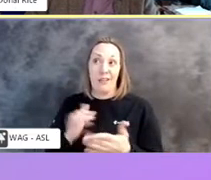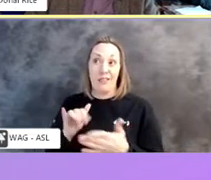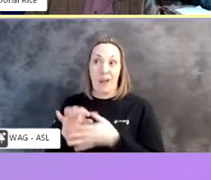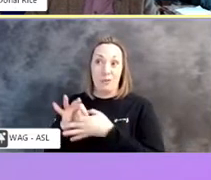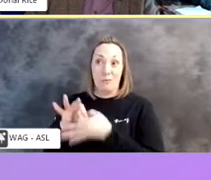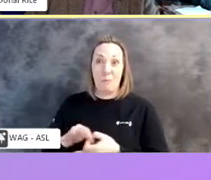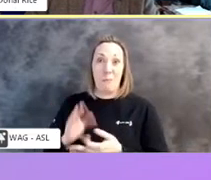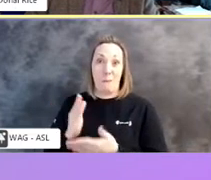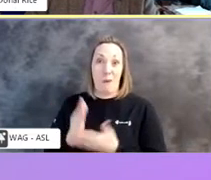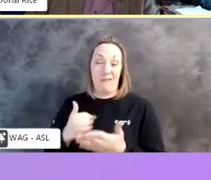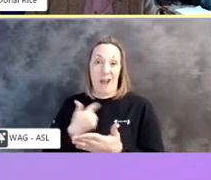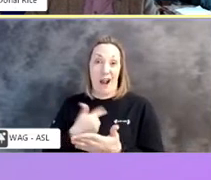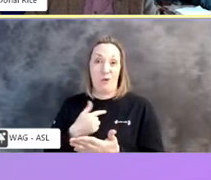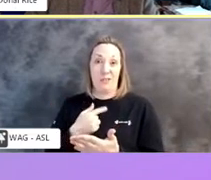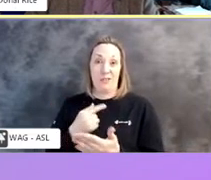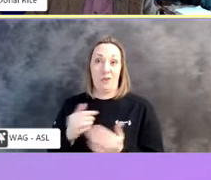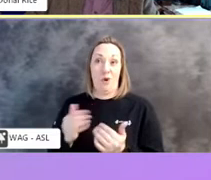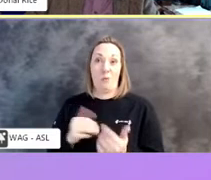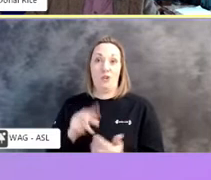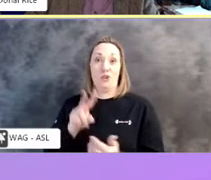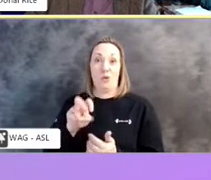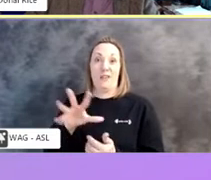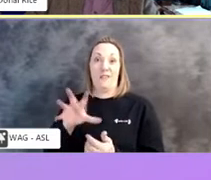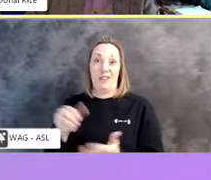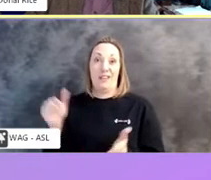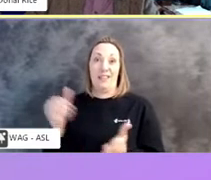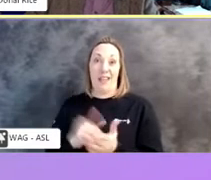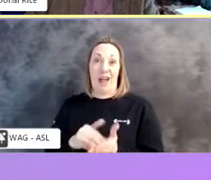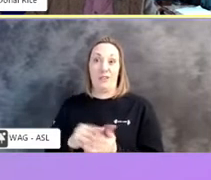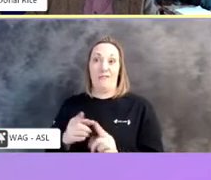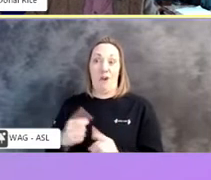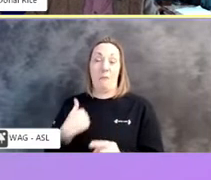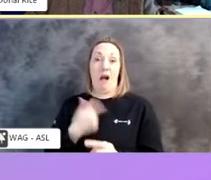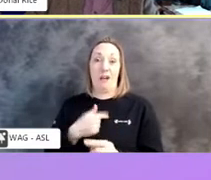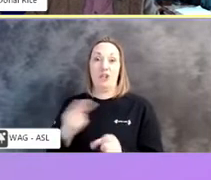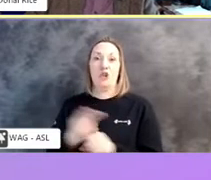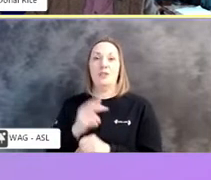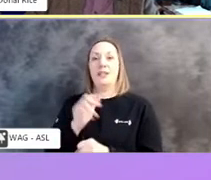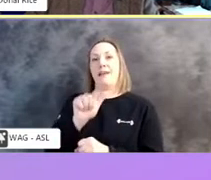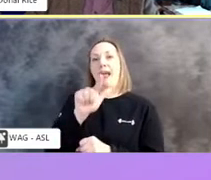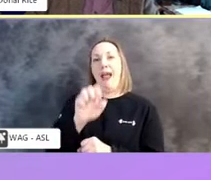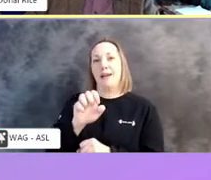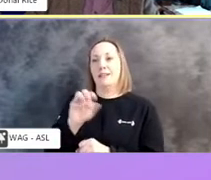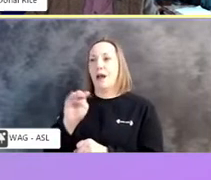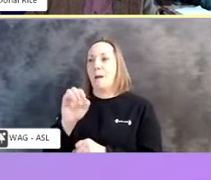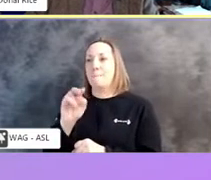Talking about 50 million pages